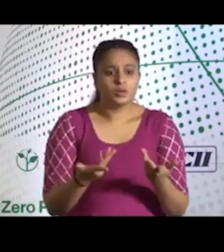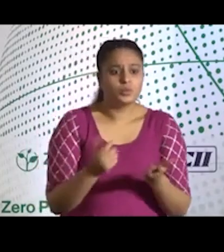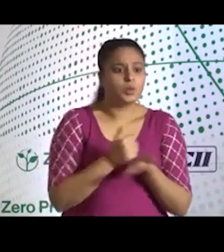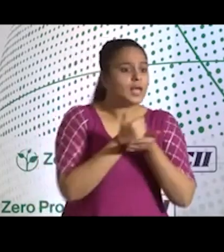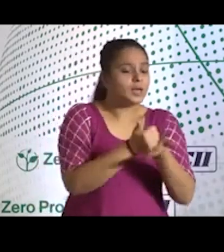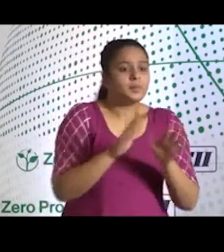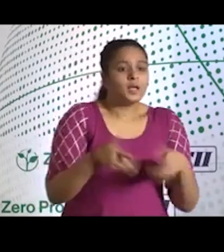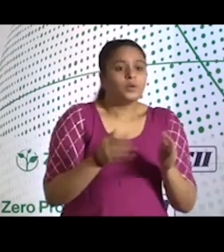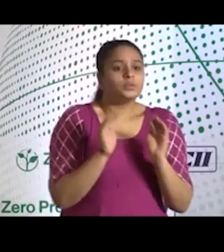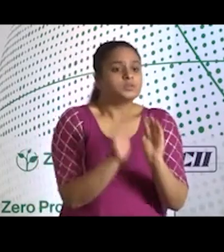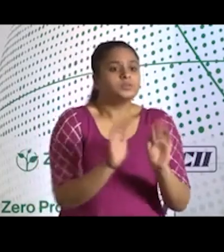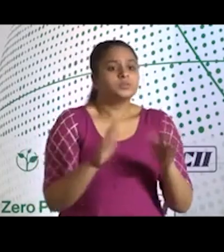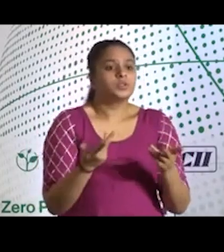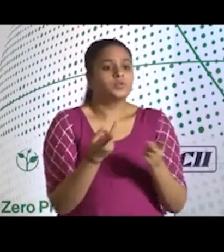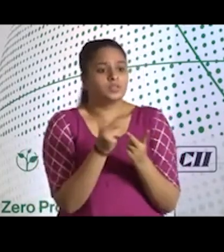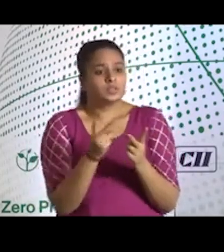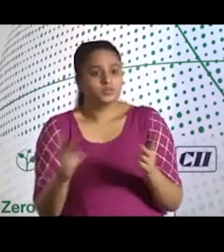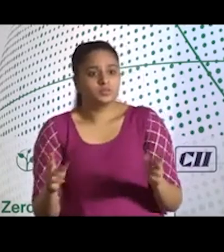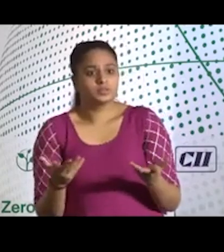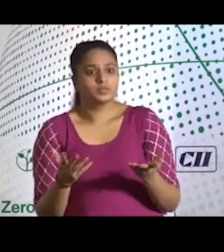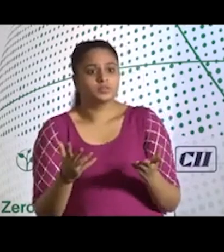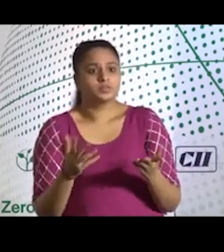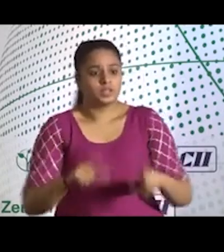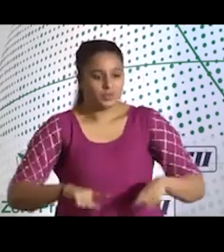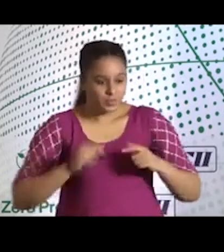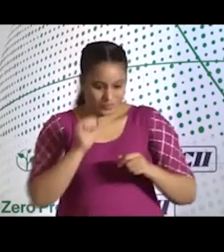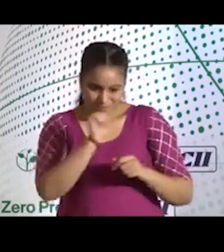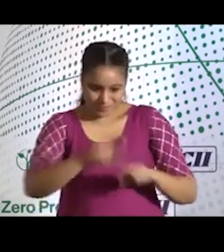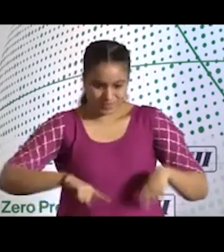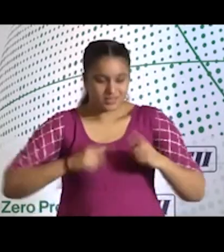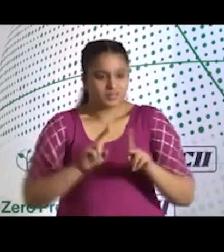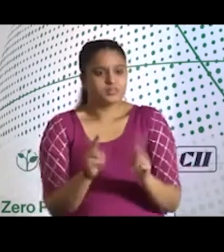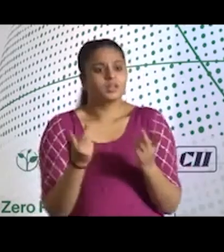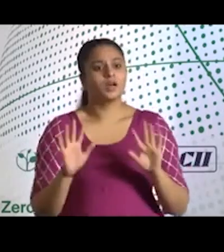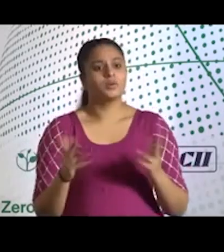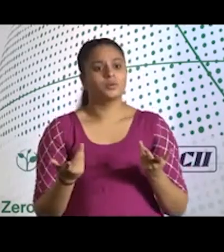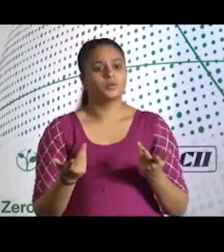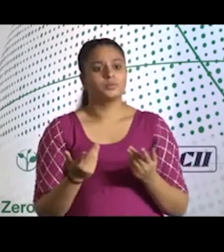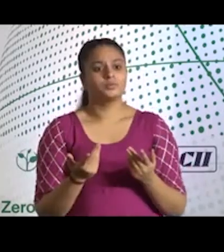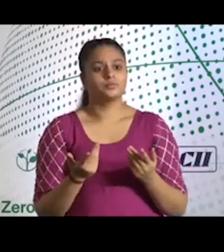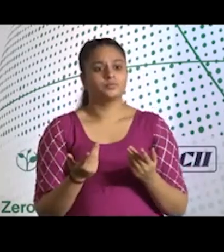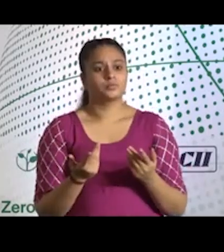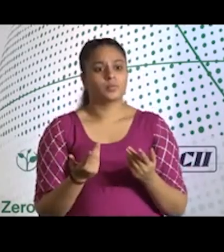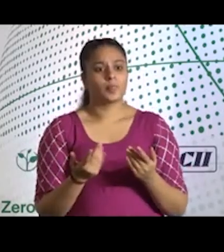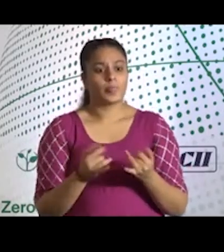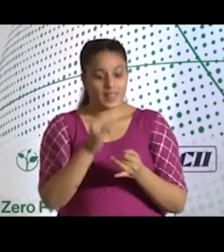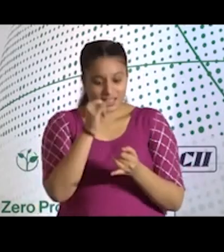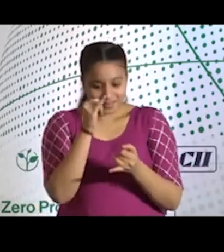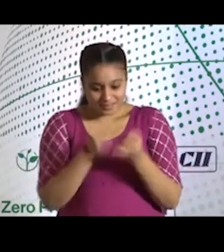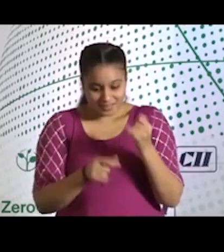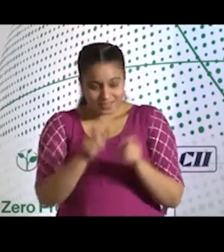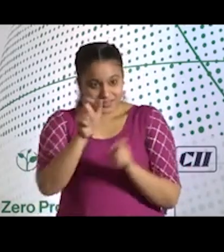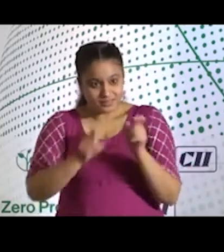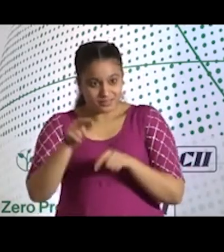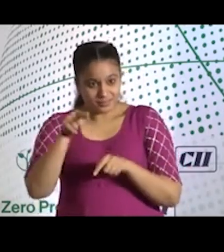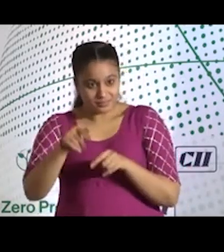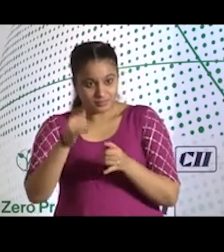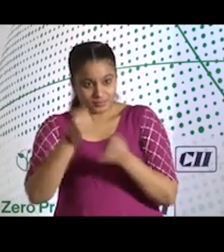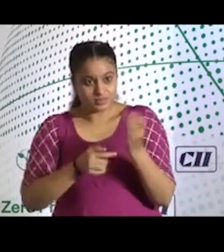what difference all these apps can make to your life. But when we go down to that last person in a remote village in another Bazar